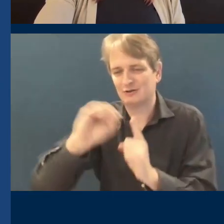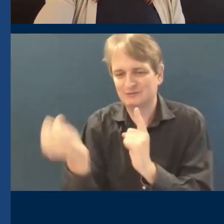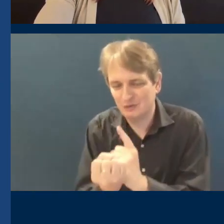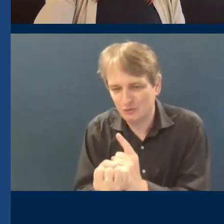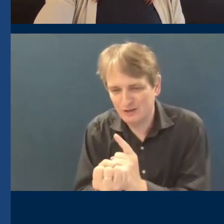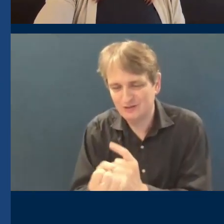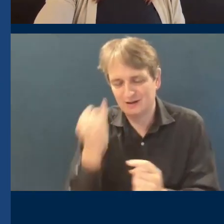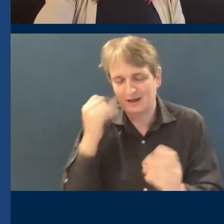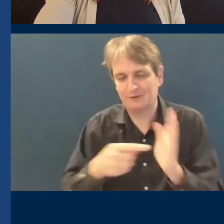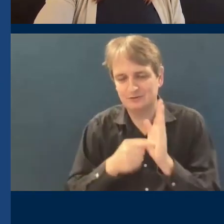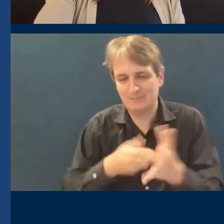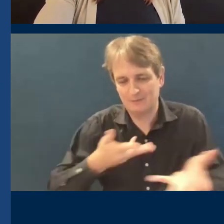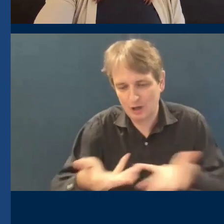So it depends on the situation.